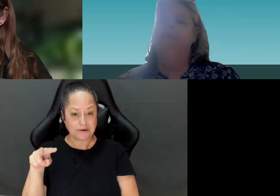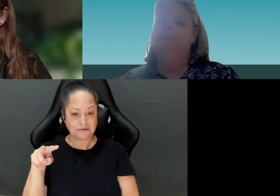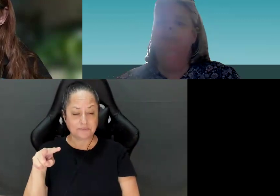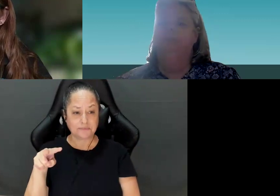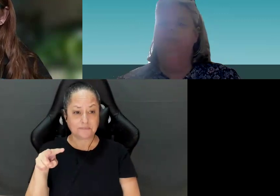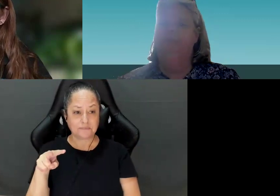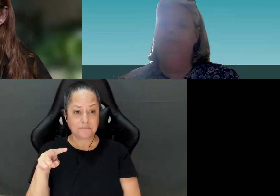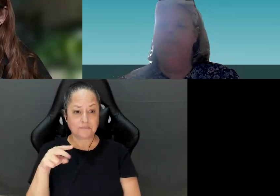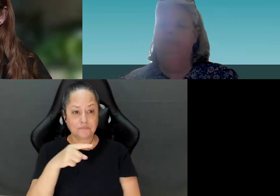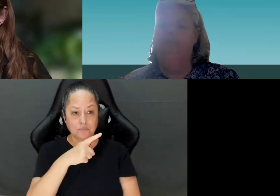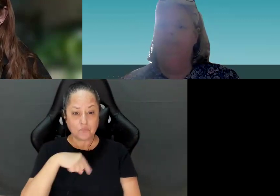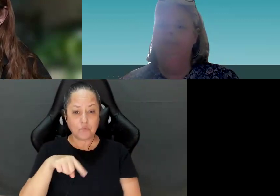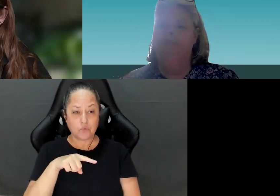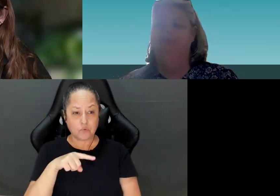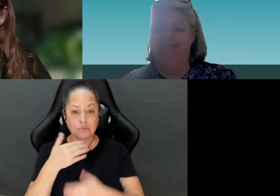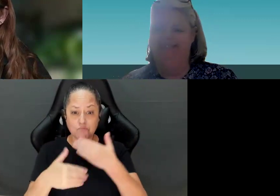So we are moving pretty quickly.